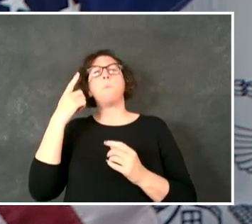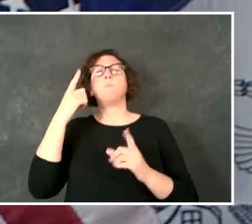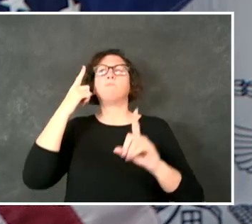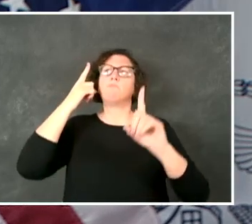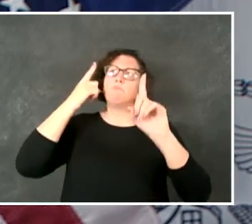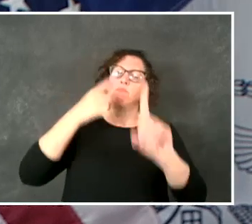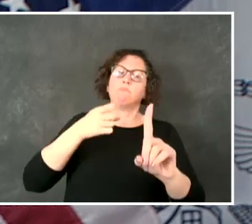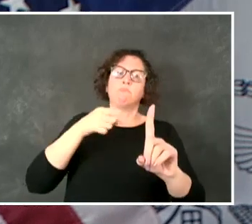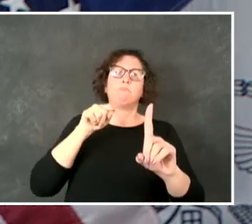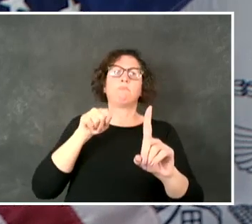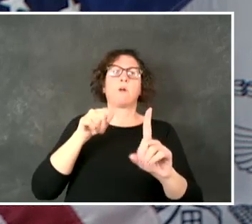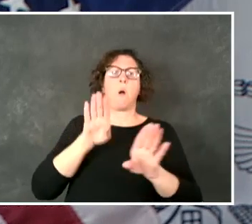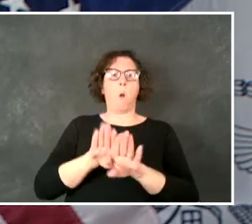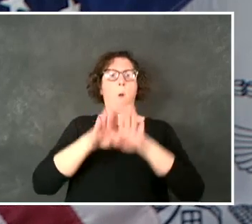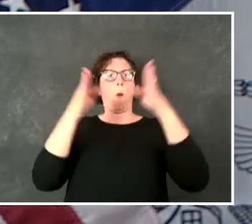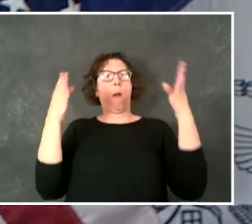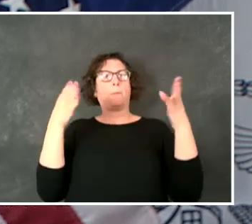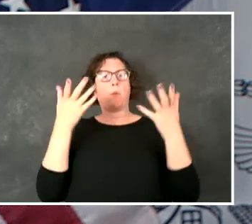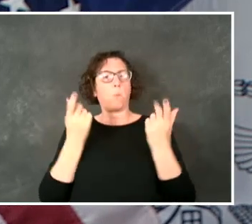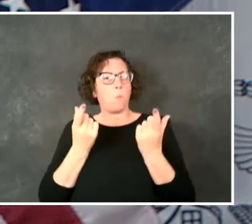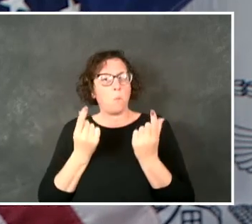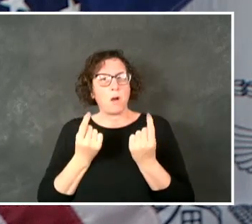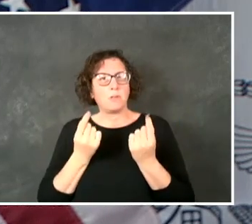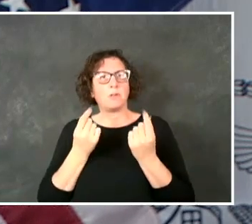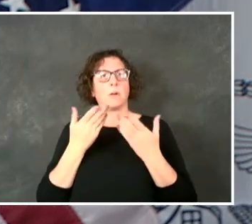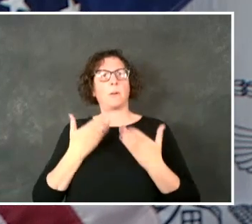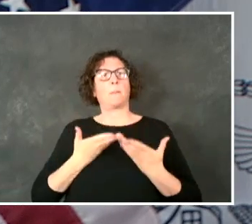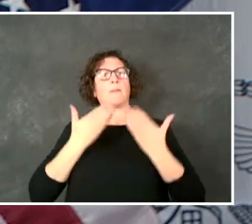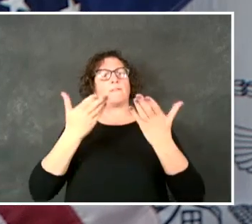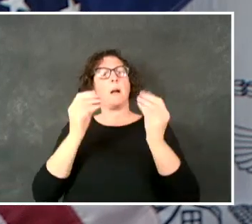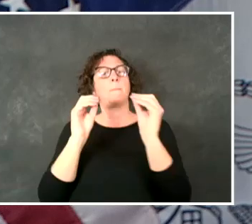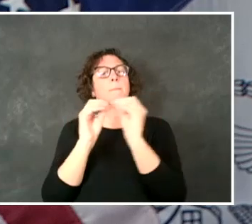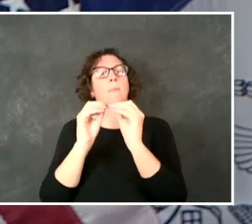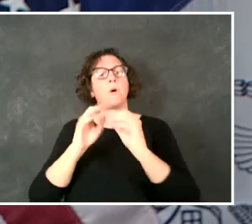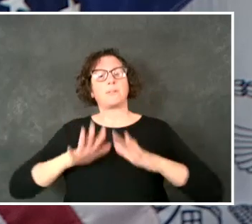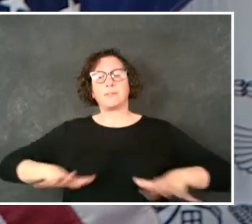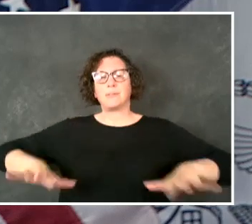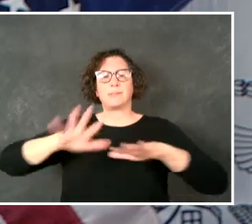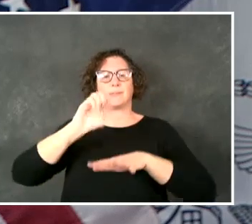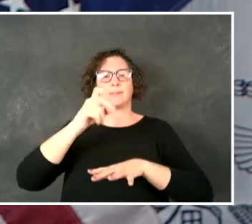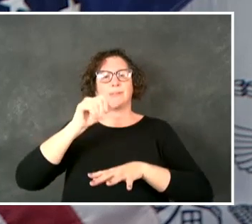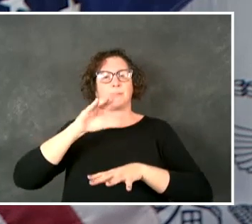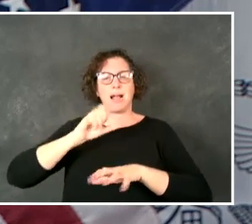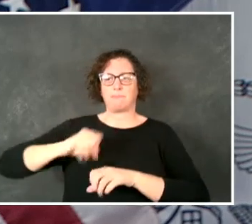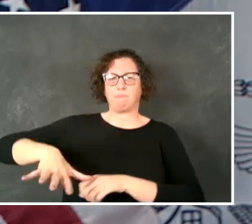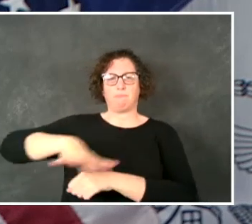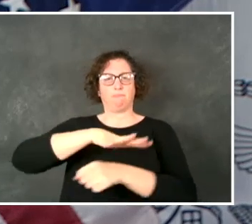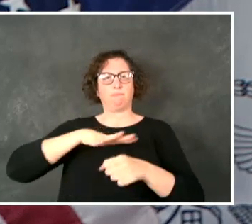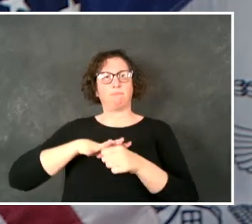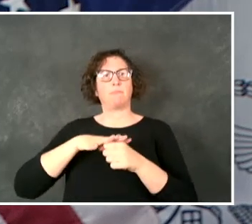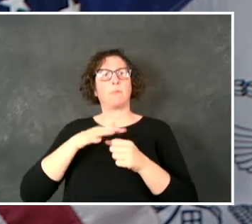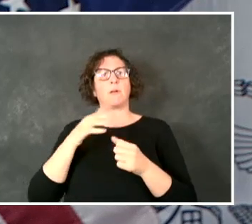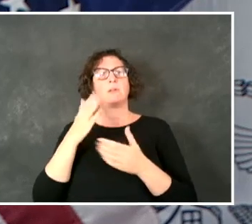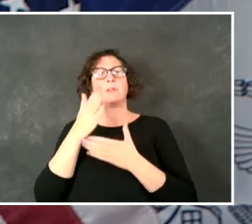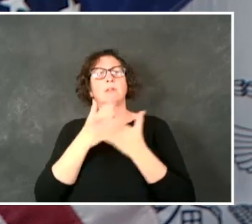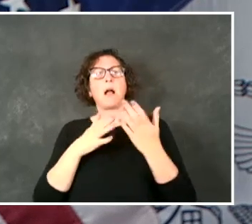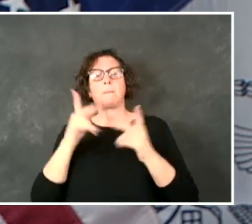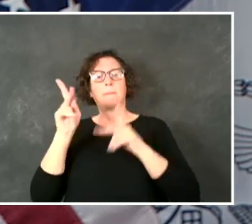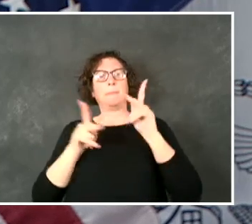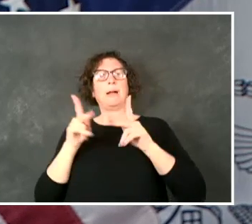HAVE -- WHO MIGHT NOT HAVE ACCESS TO A PARK OR LARGE AREA OF